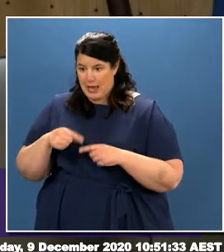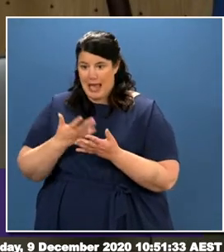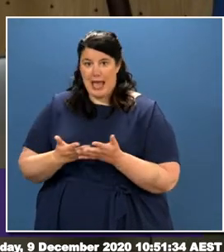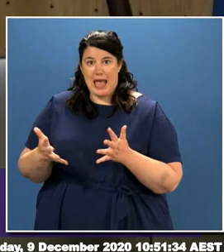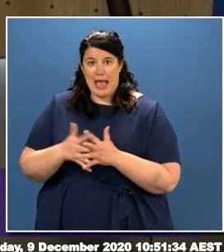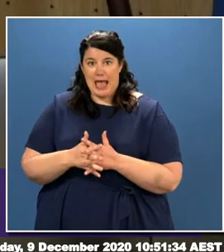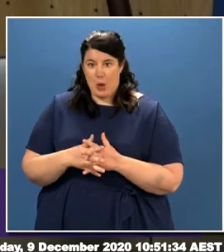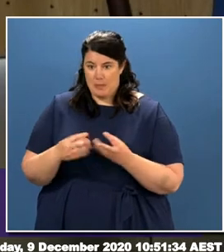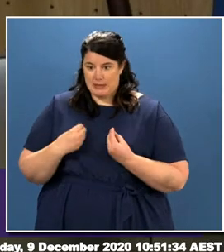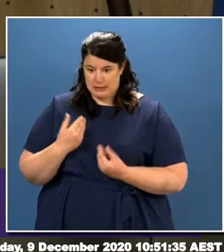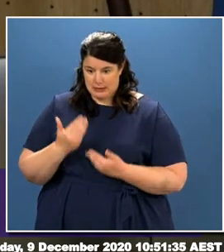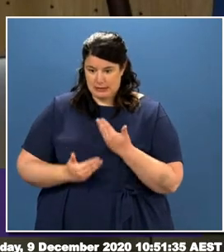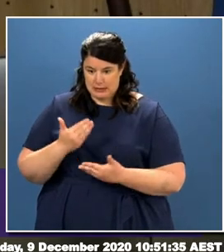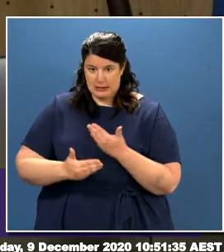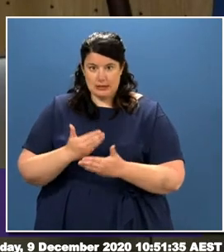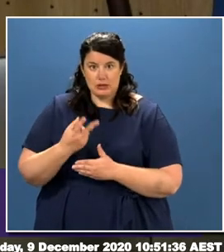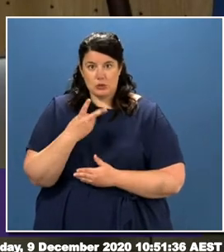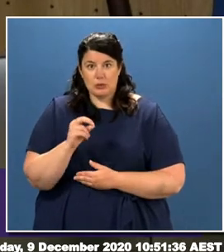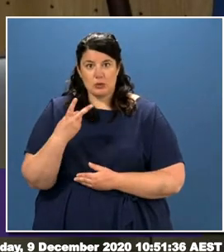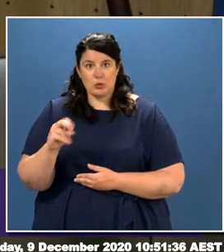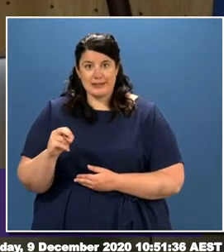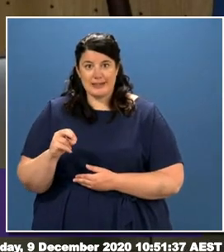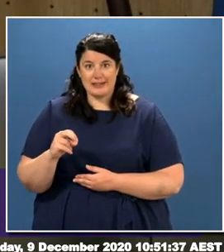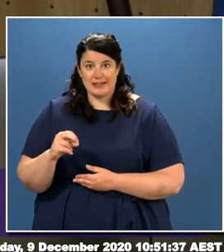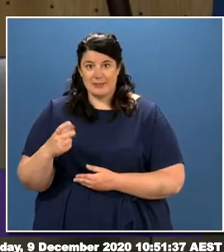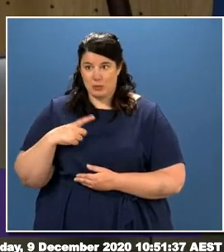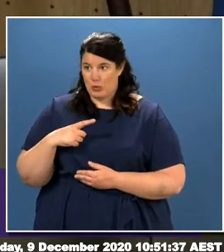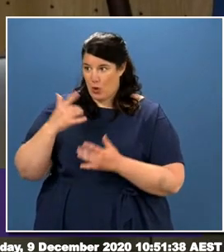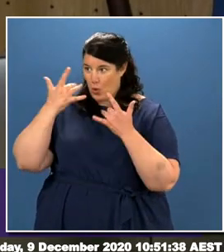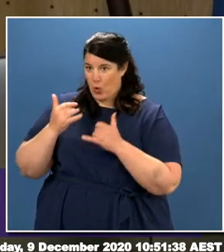their business going in 2020 with lawyers working at home.